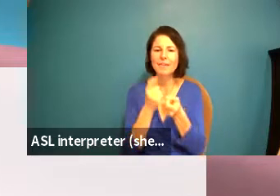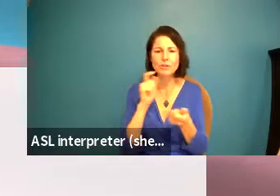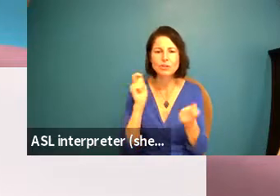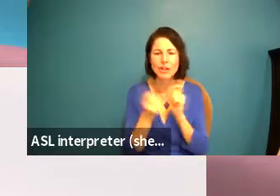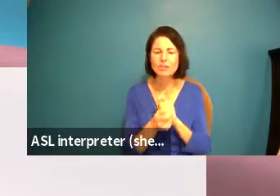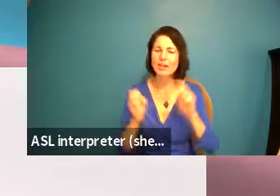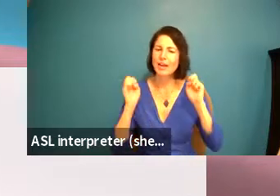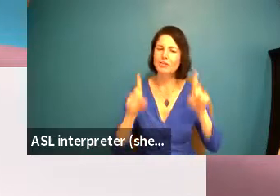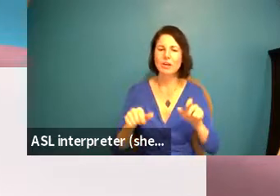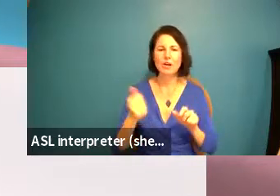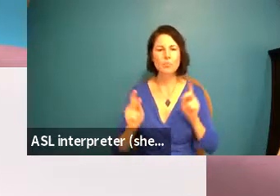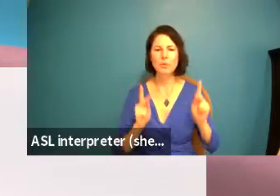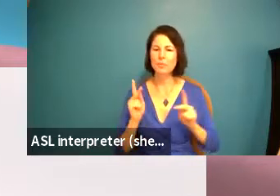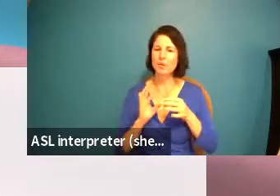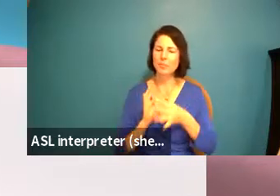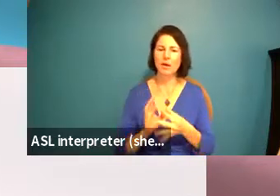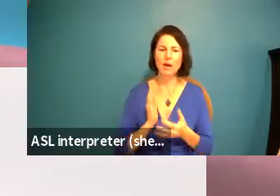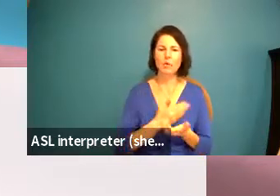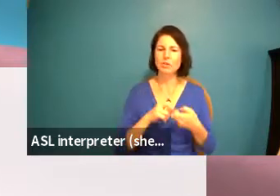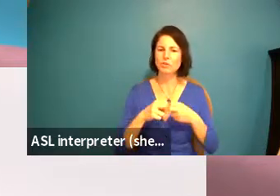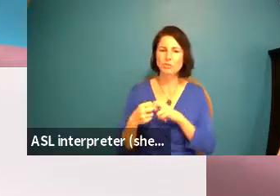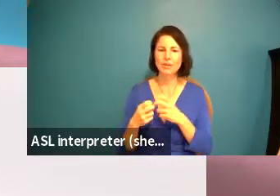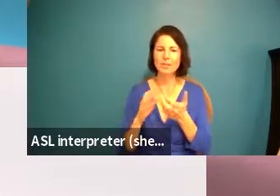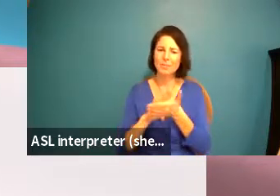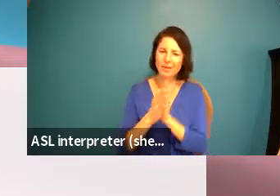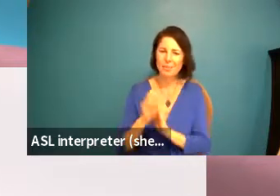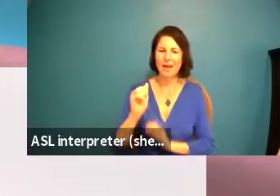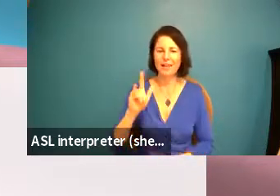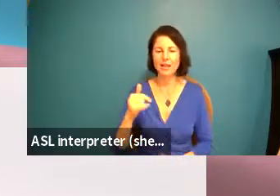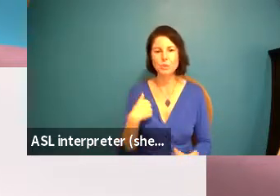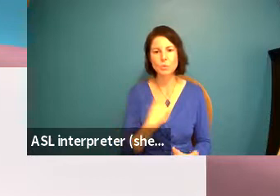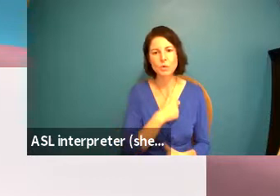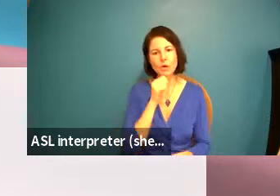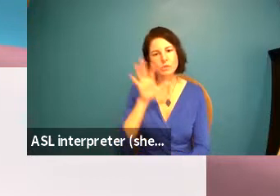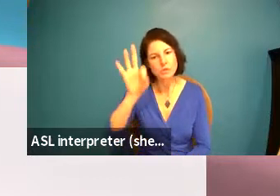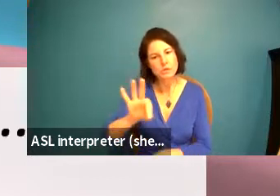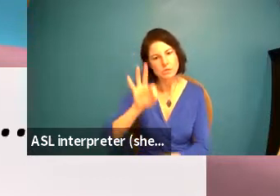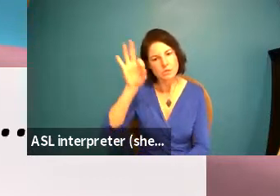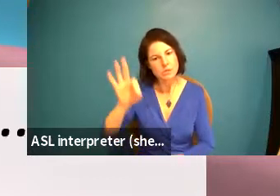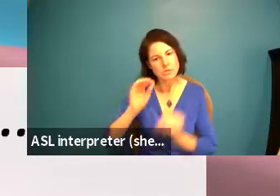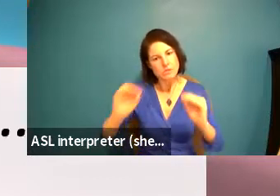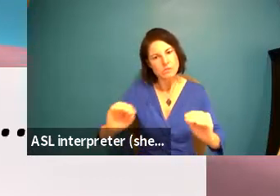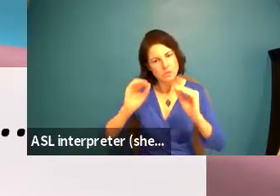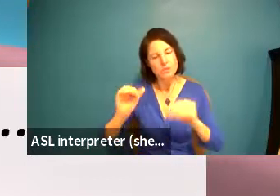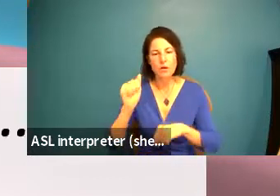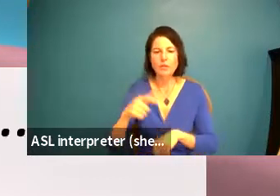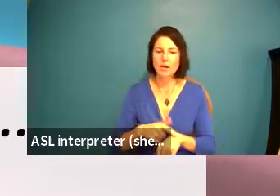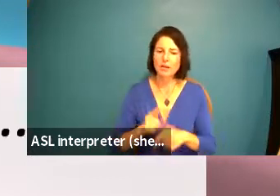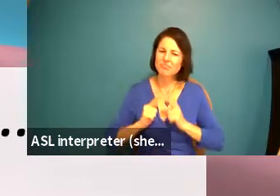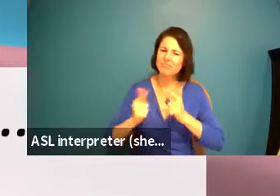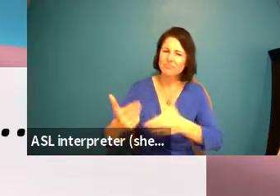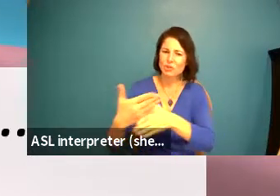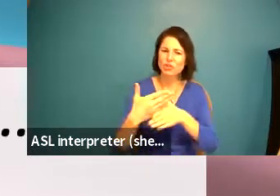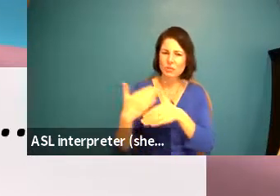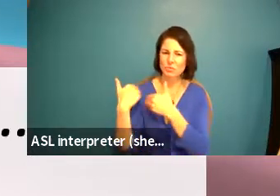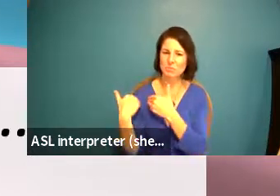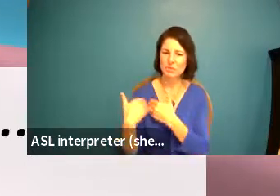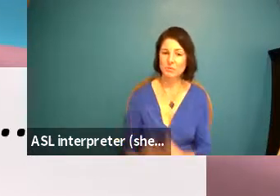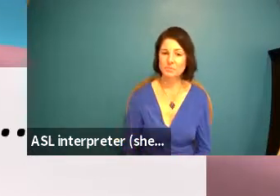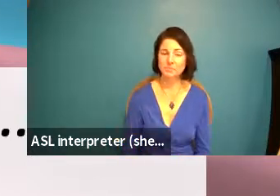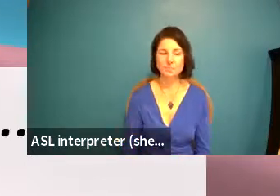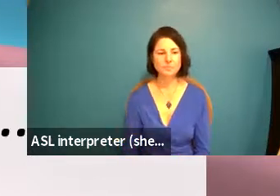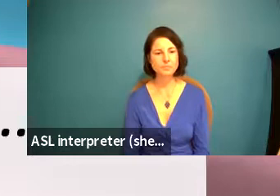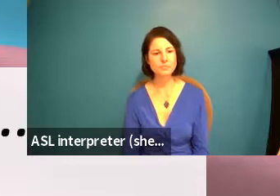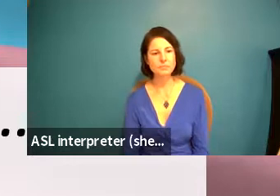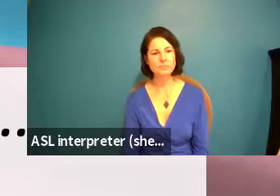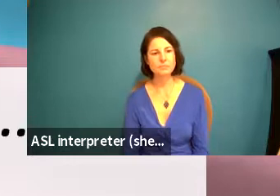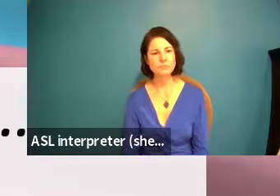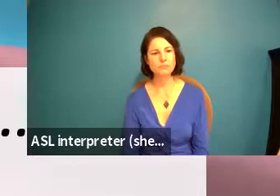issue and how to be trans allies so that we don't have to do that all the time. When someone you barely know, so that they comes